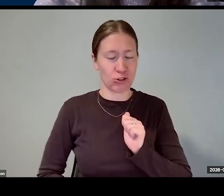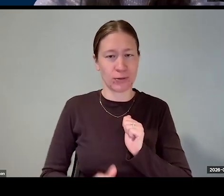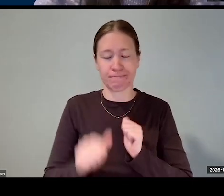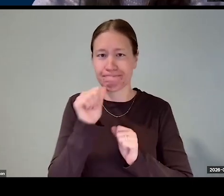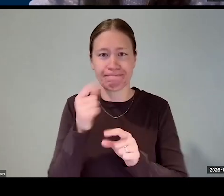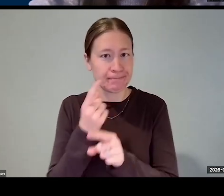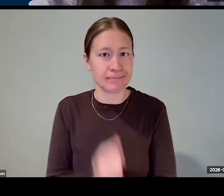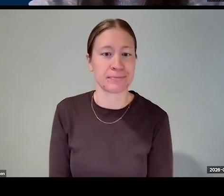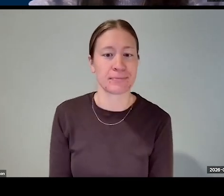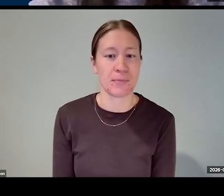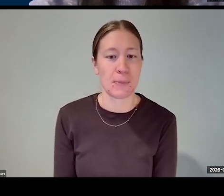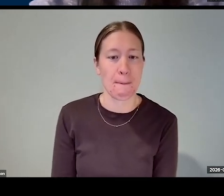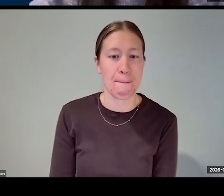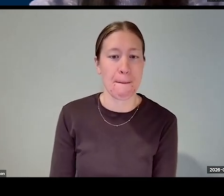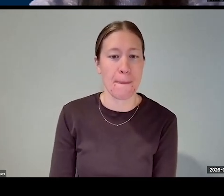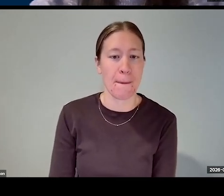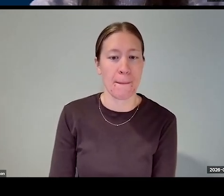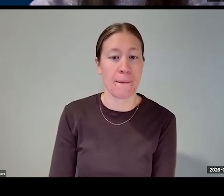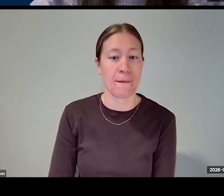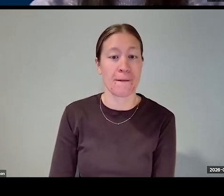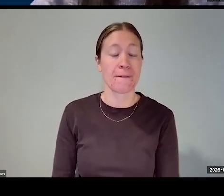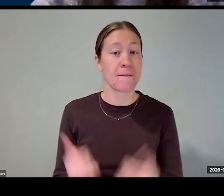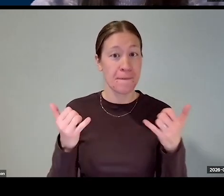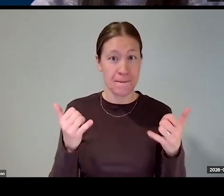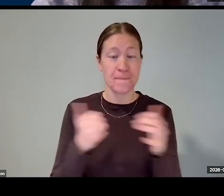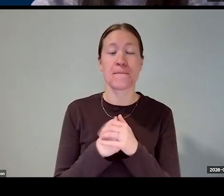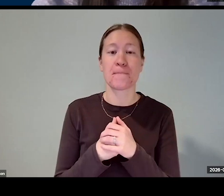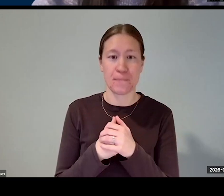Okay, so when I switched to a proper list format,